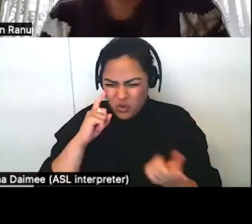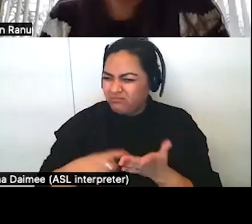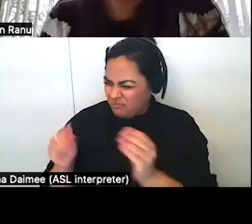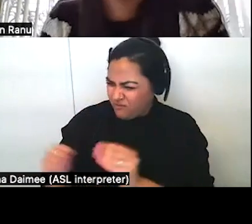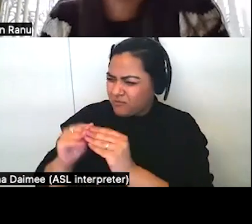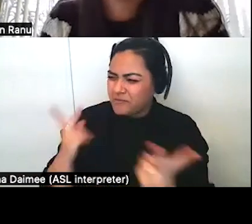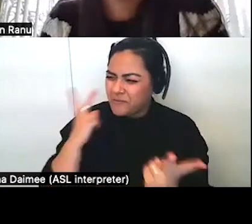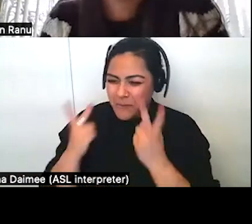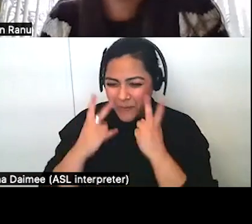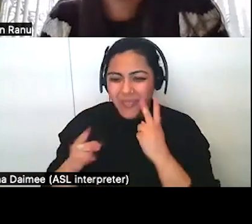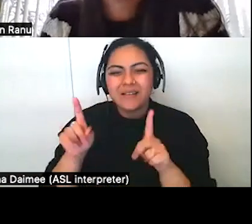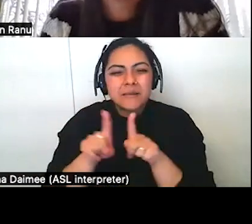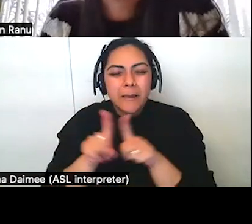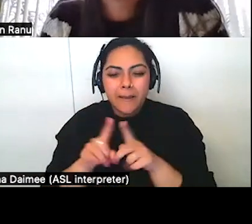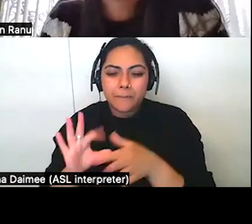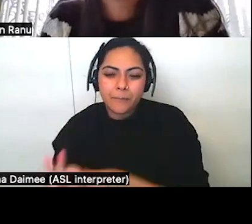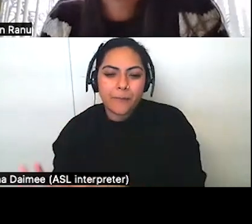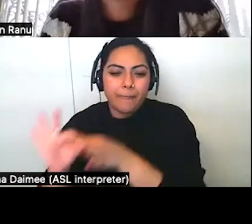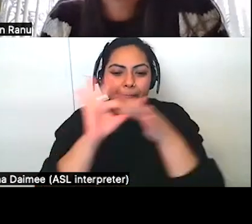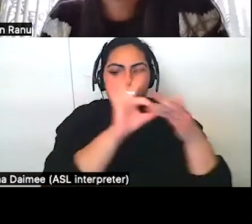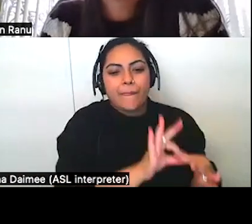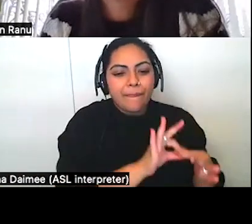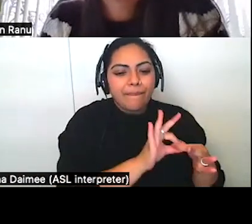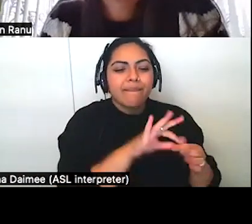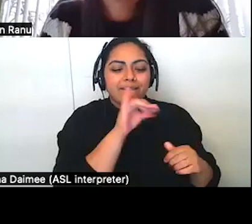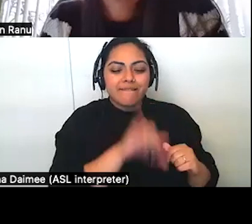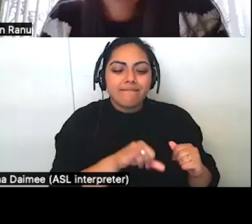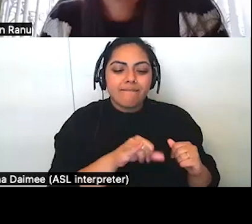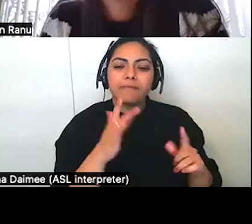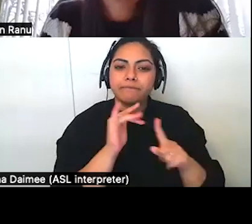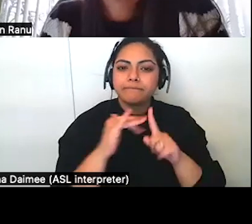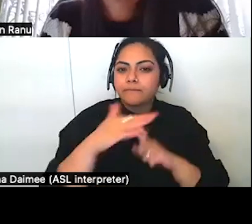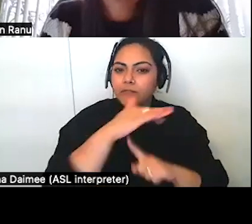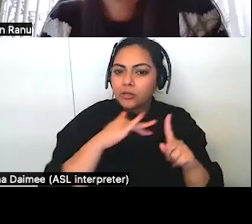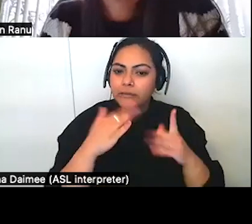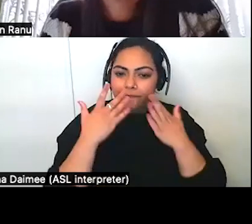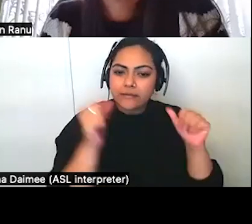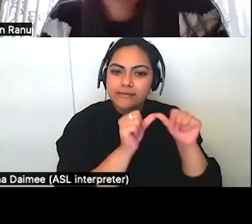those making and mending titles that kind of also has roots in mushrooms and Goblincore too.